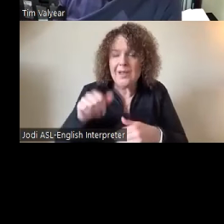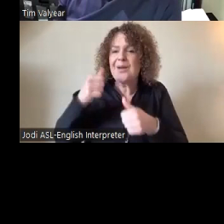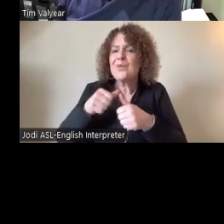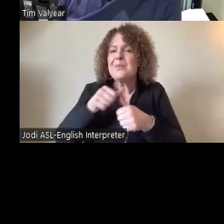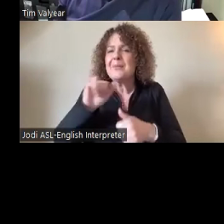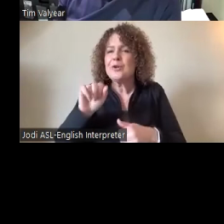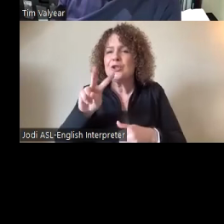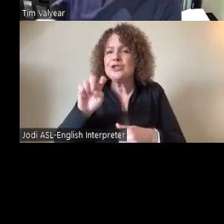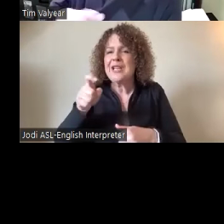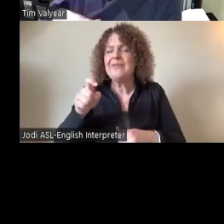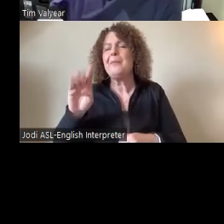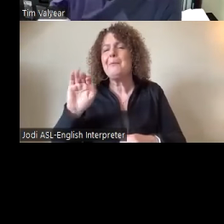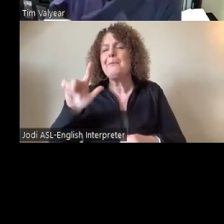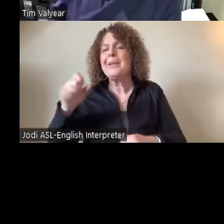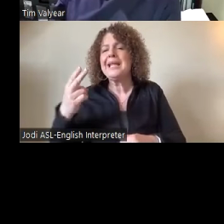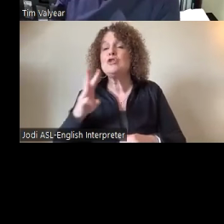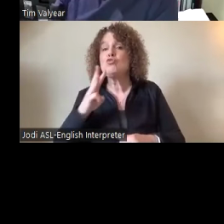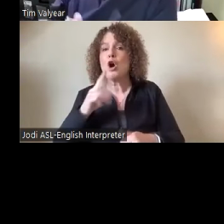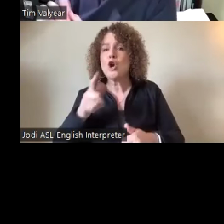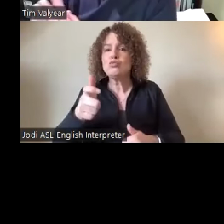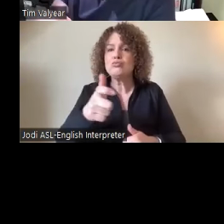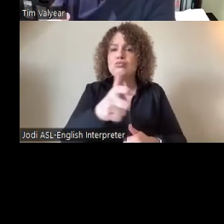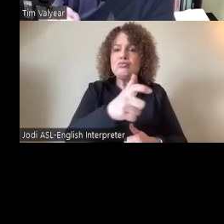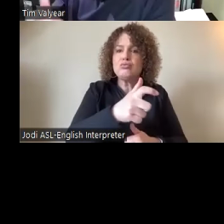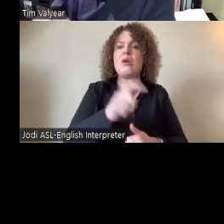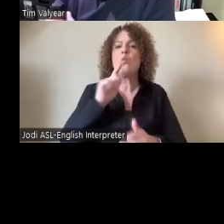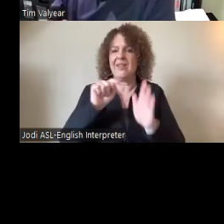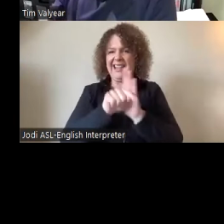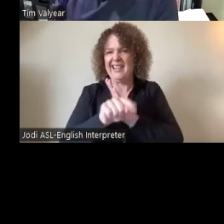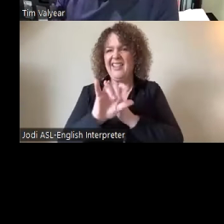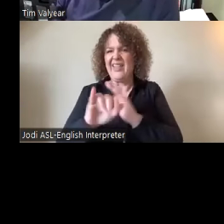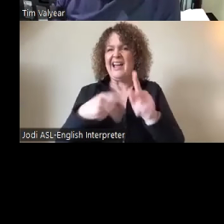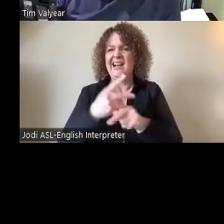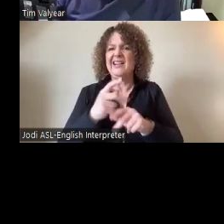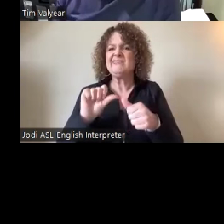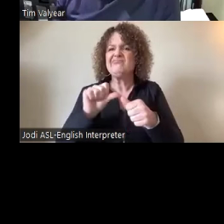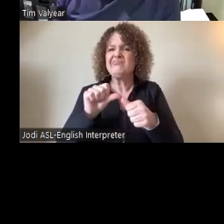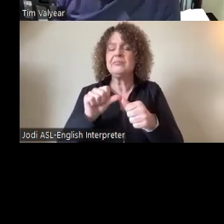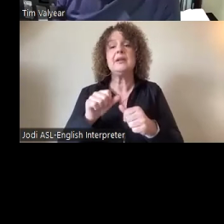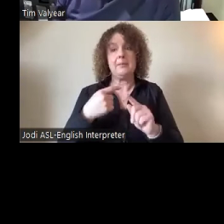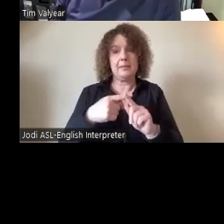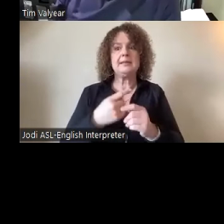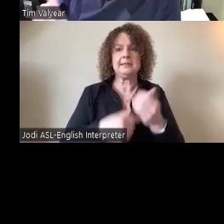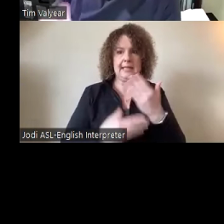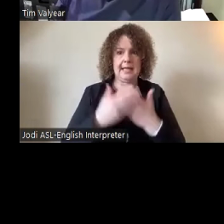matter, it loves to live on surfaces for long periods of